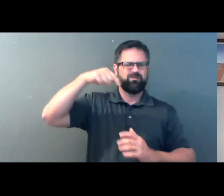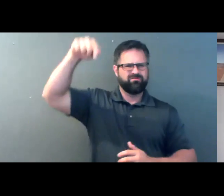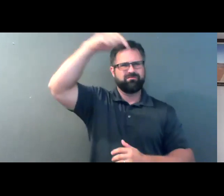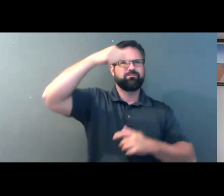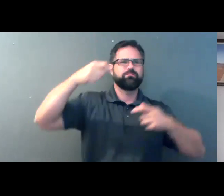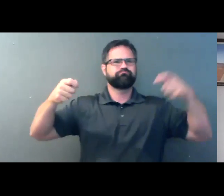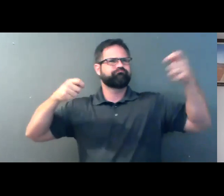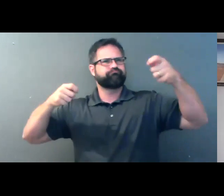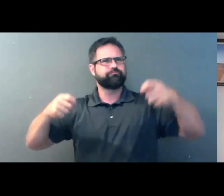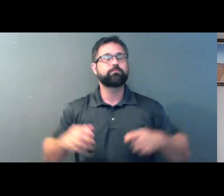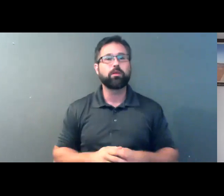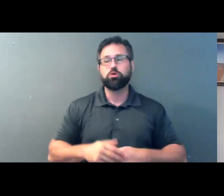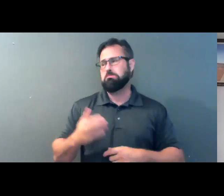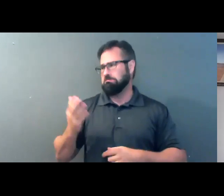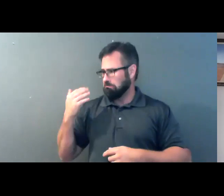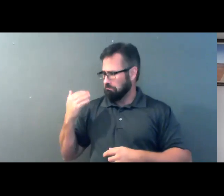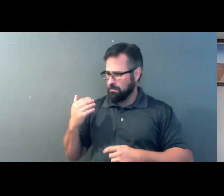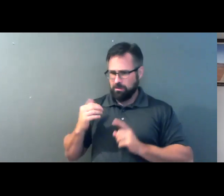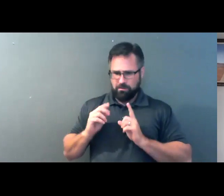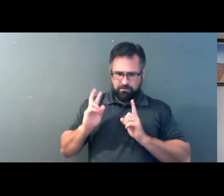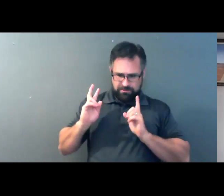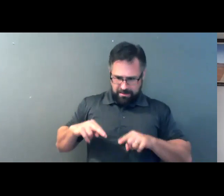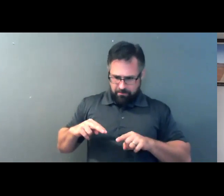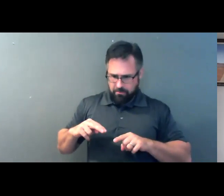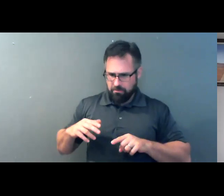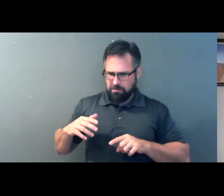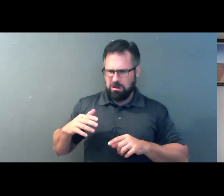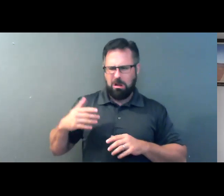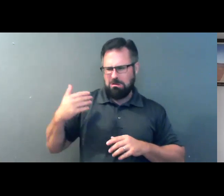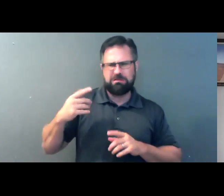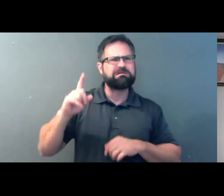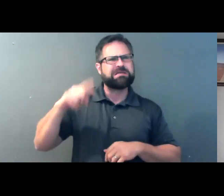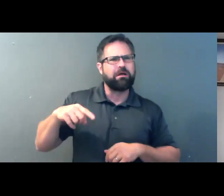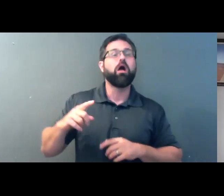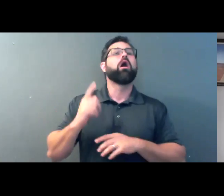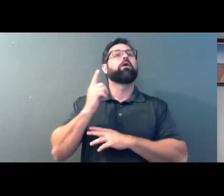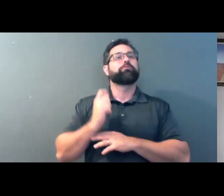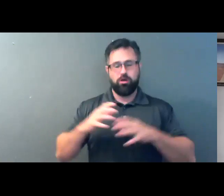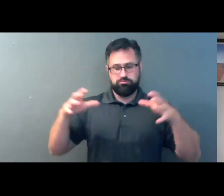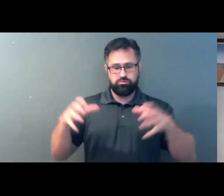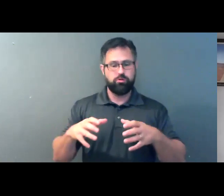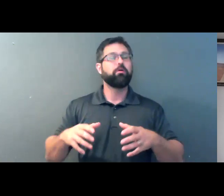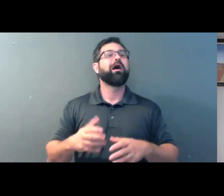january this year to establish the reference group we currently have over 125 members many of whom